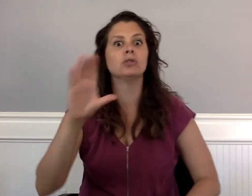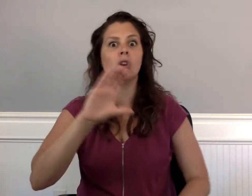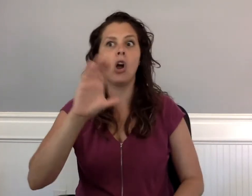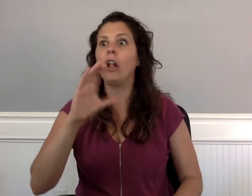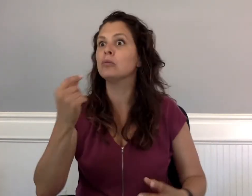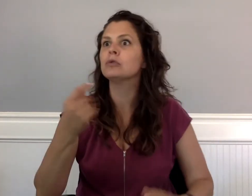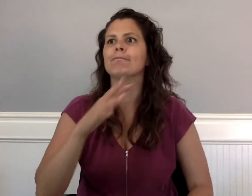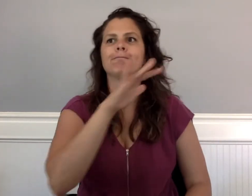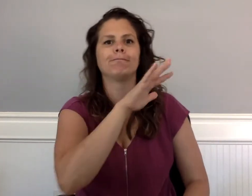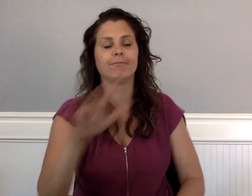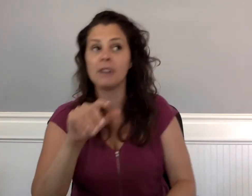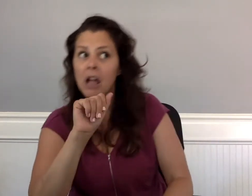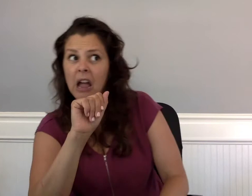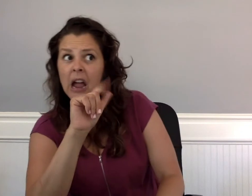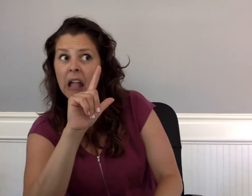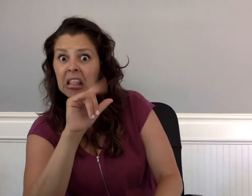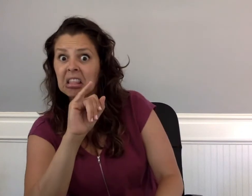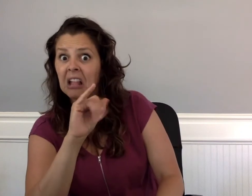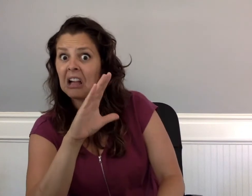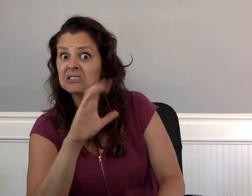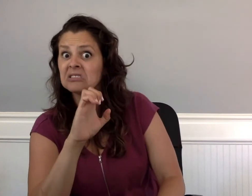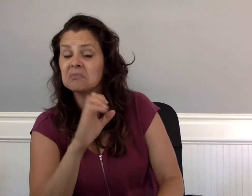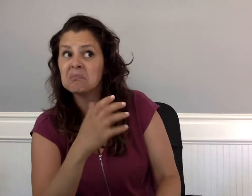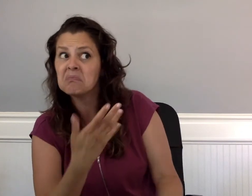Charlie fingerspelled A-L-I-C-E.